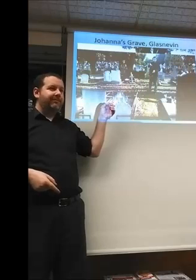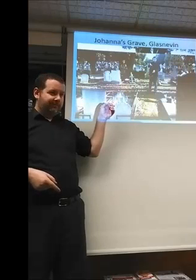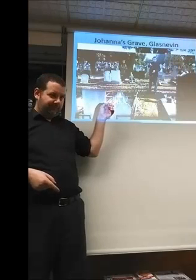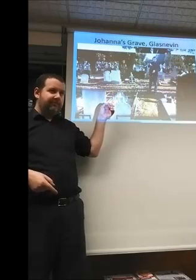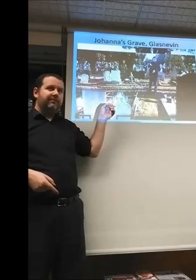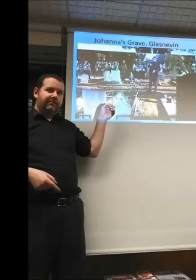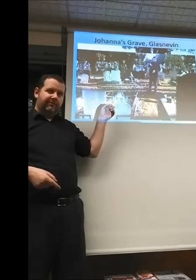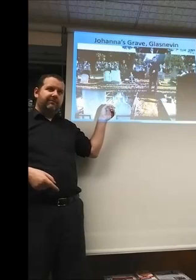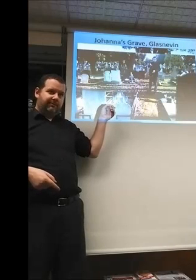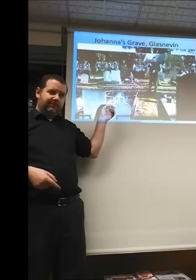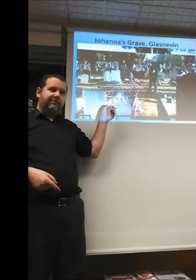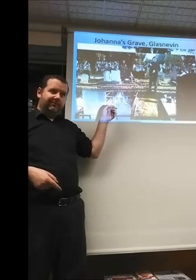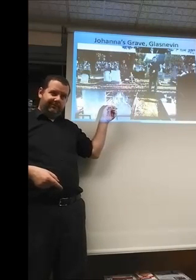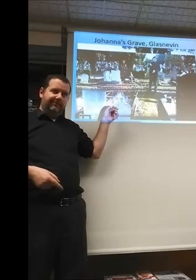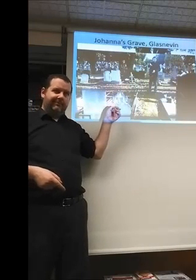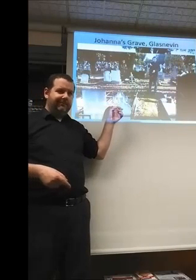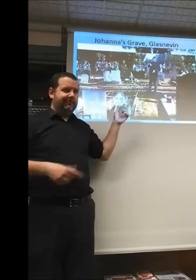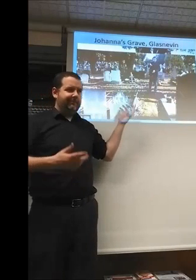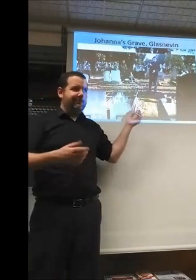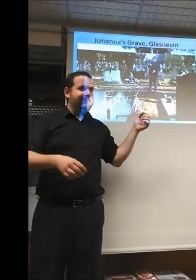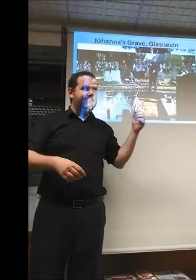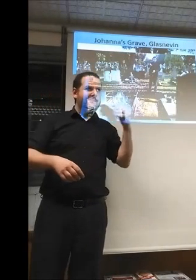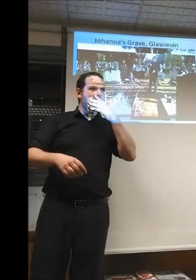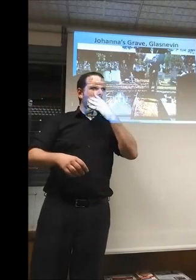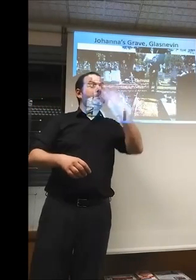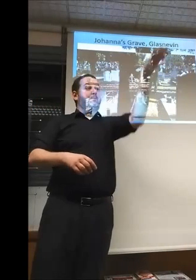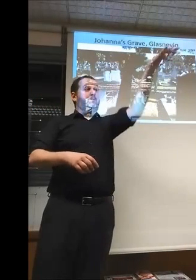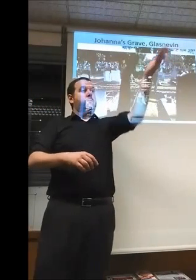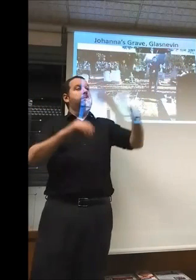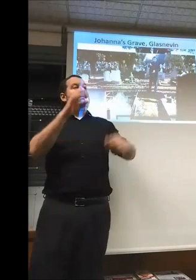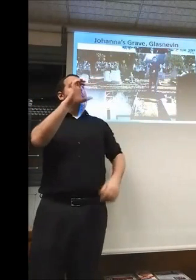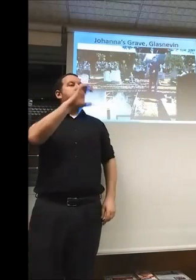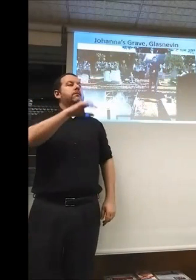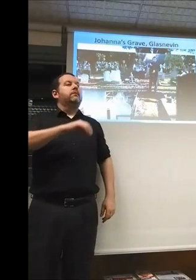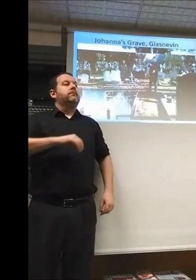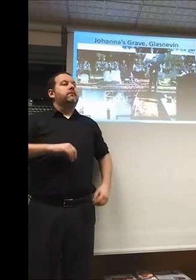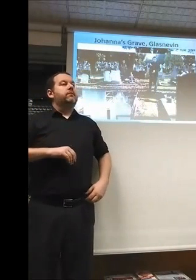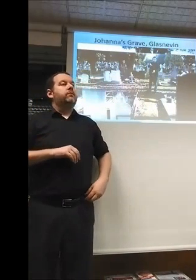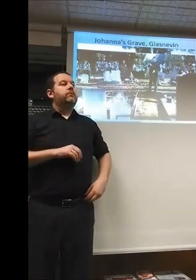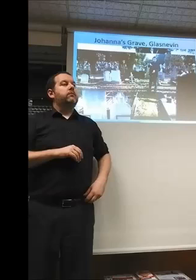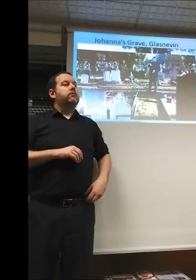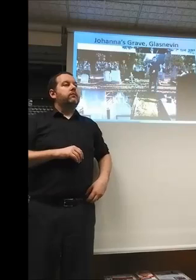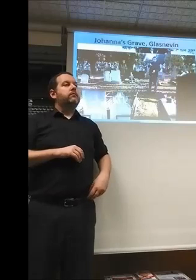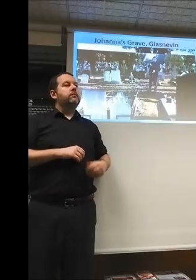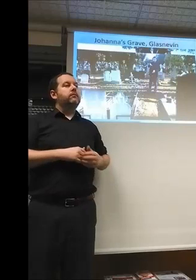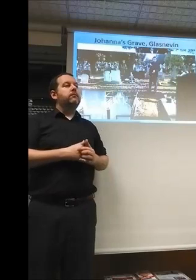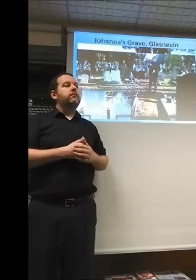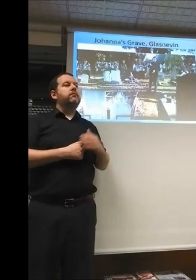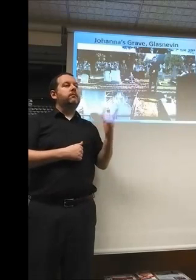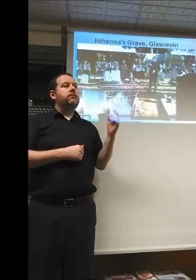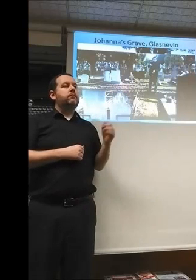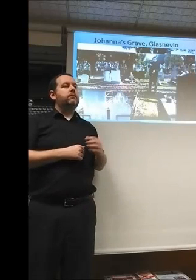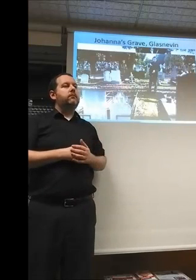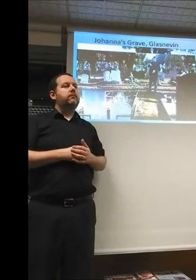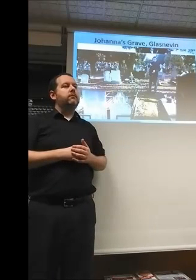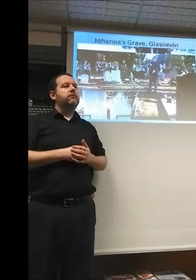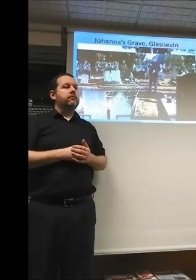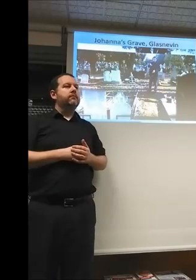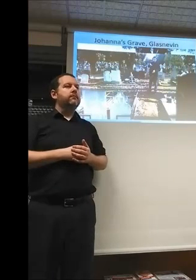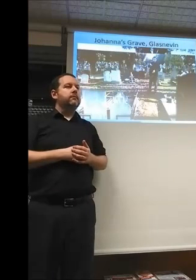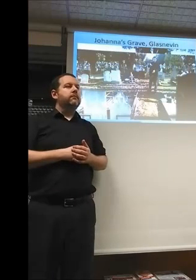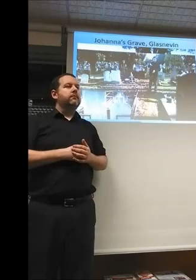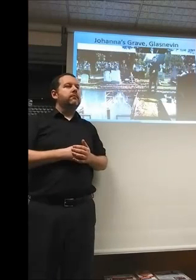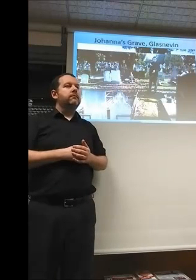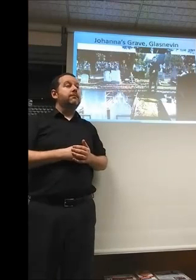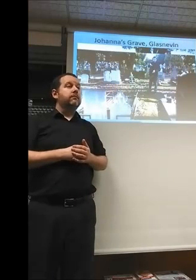They were of course taken off him and after the trial, of course he was able to take tem